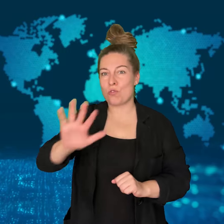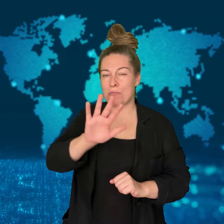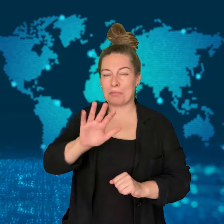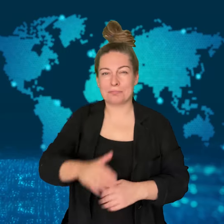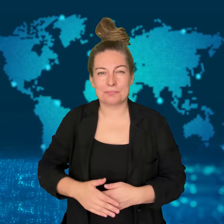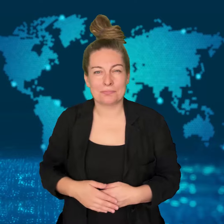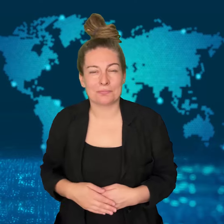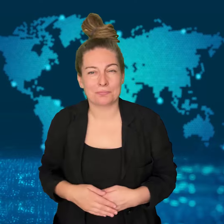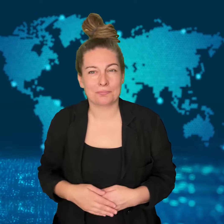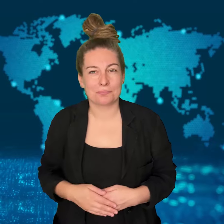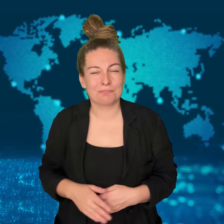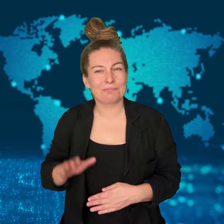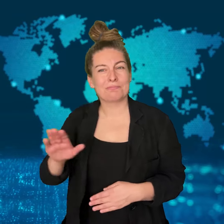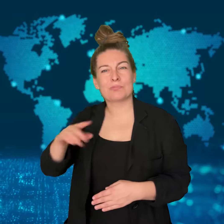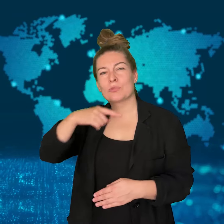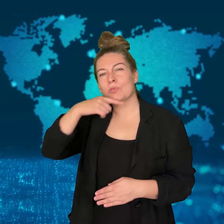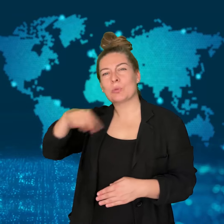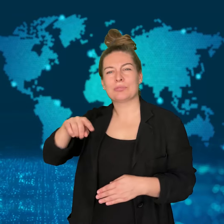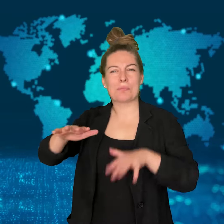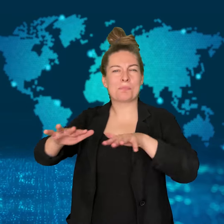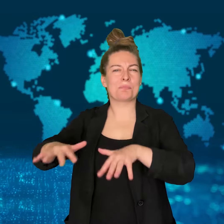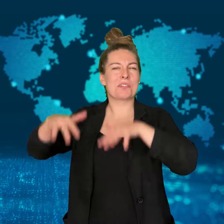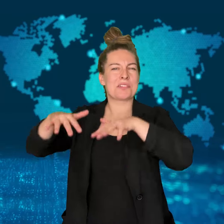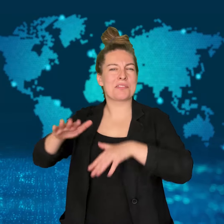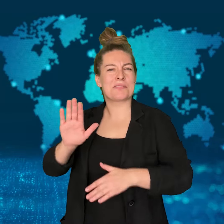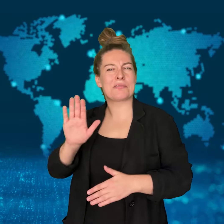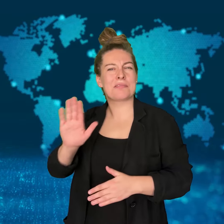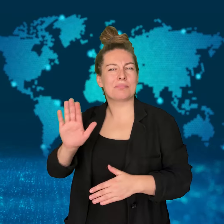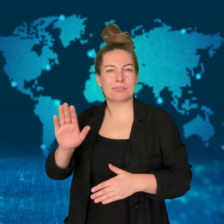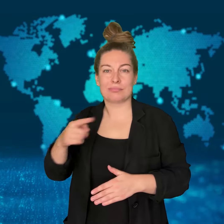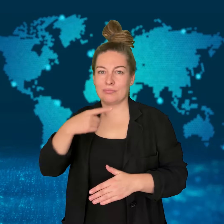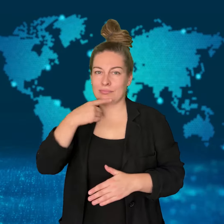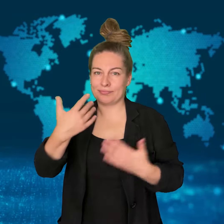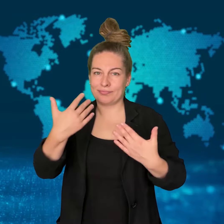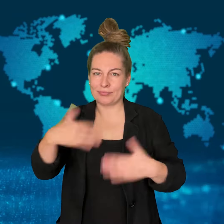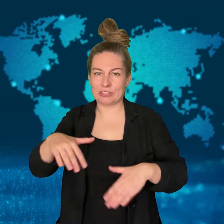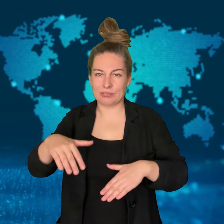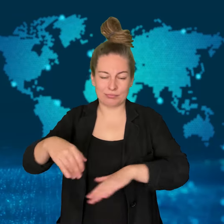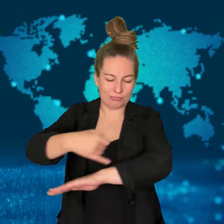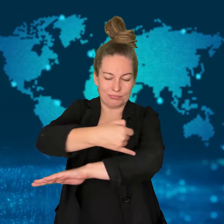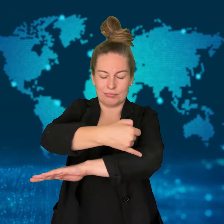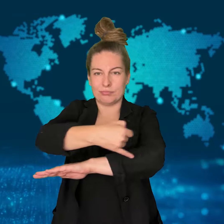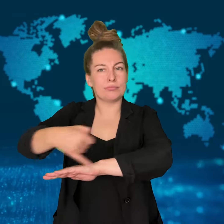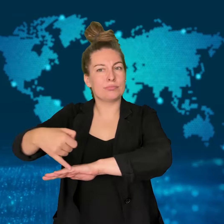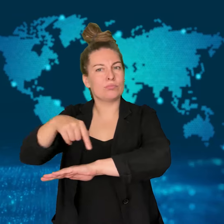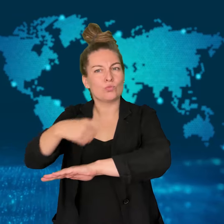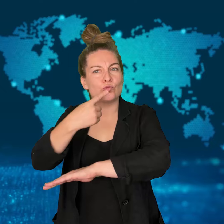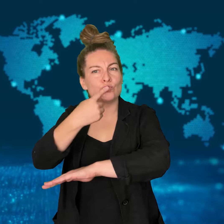on Russian soil - would be crossed